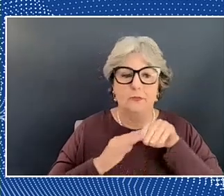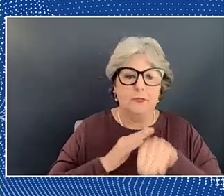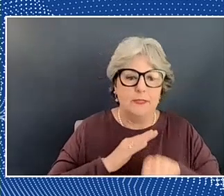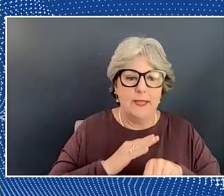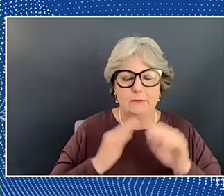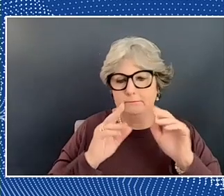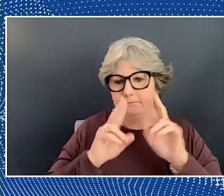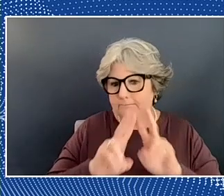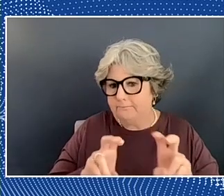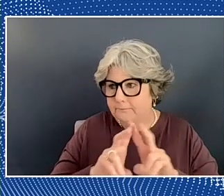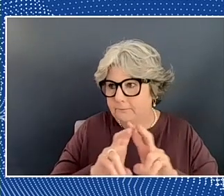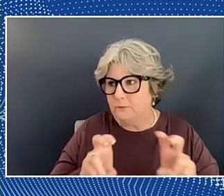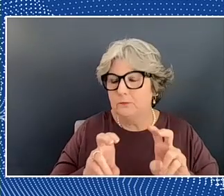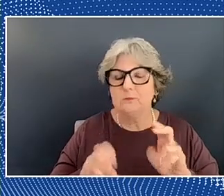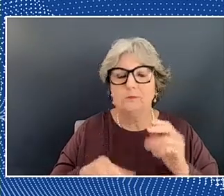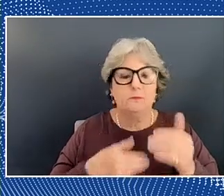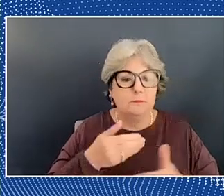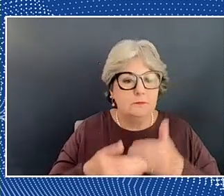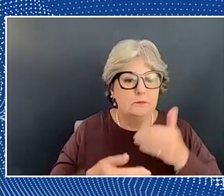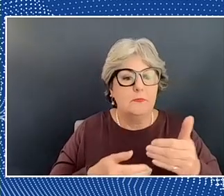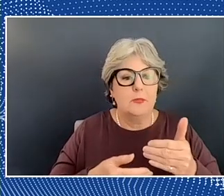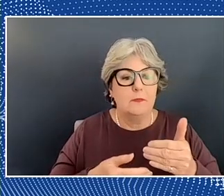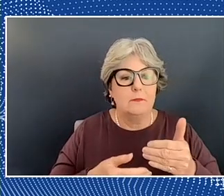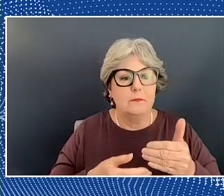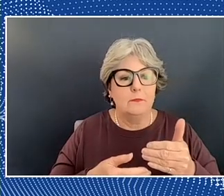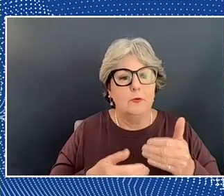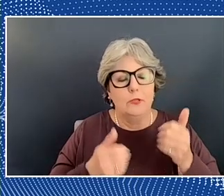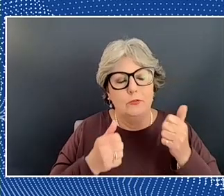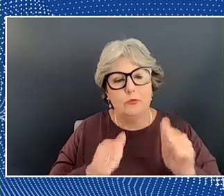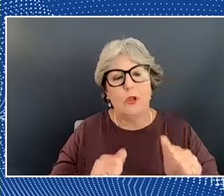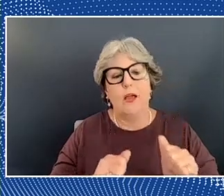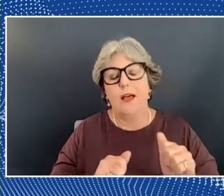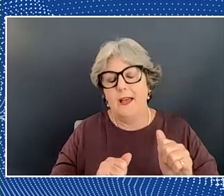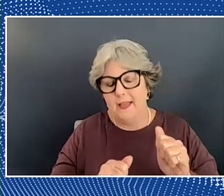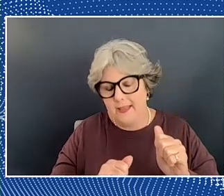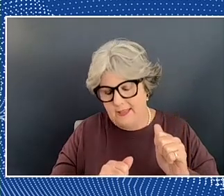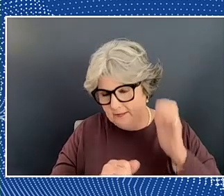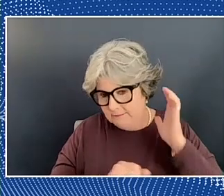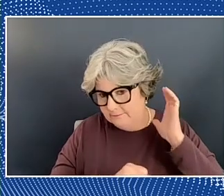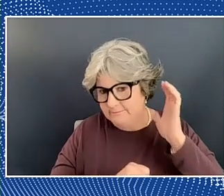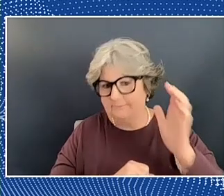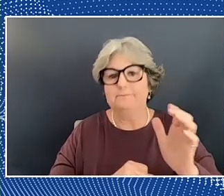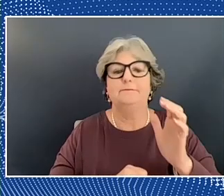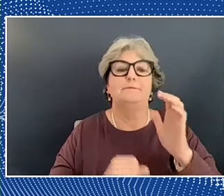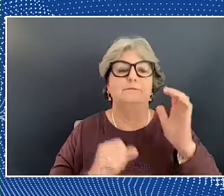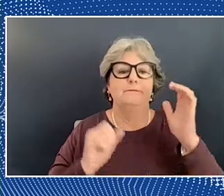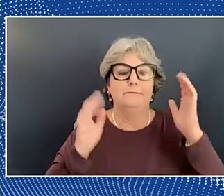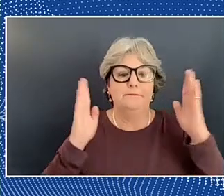far. We make the Hail Mary pass. We try for the end zone. And that meant going back into higher